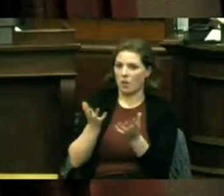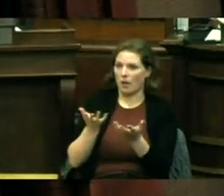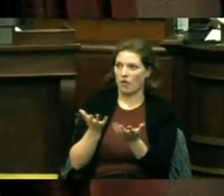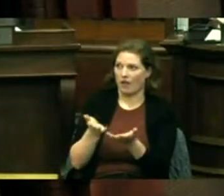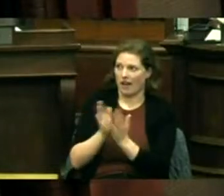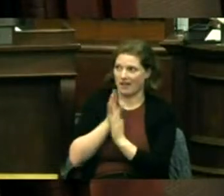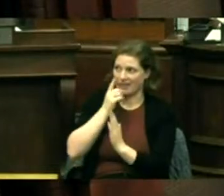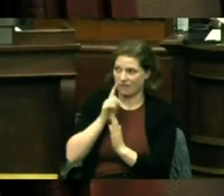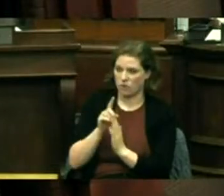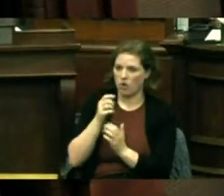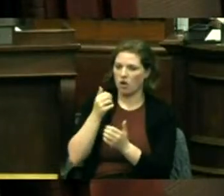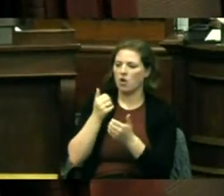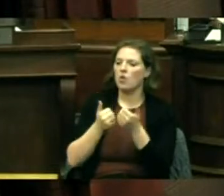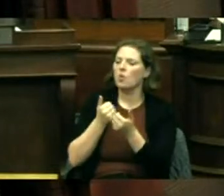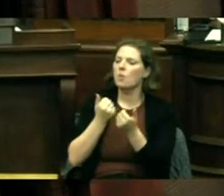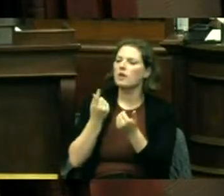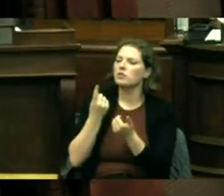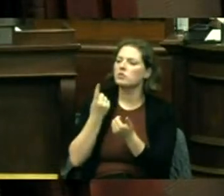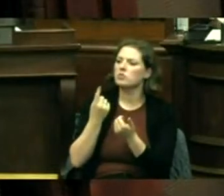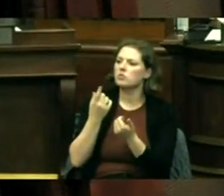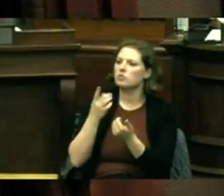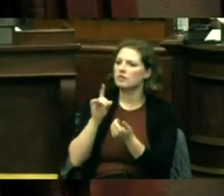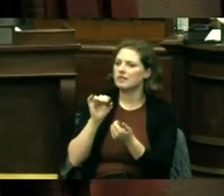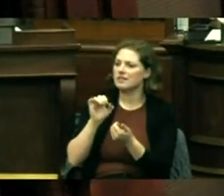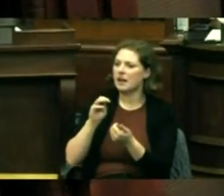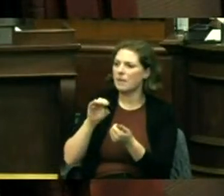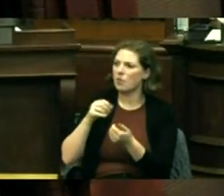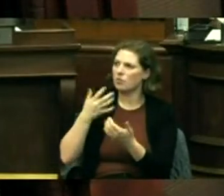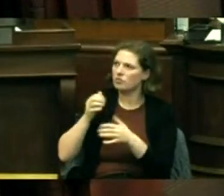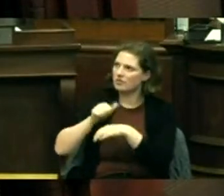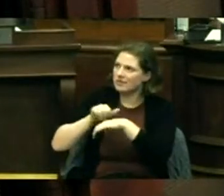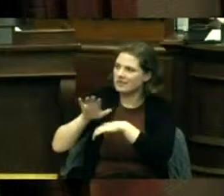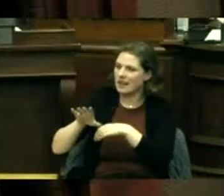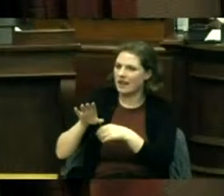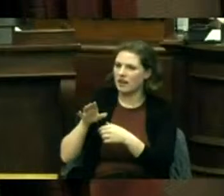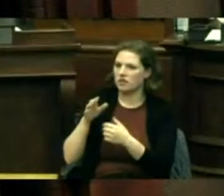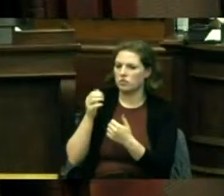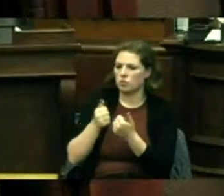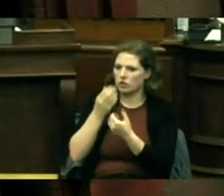in writing for that. If you can clarify what you mean by